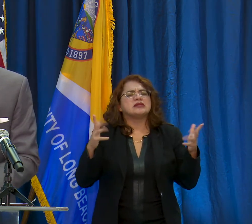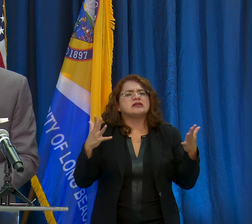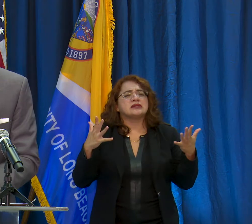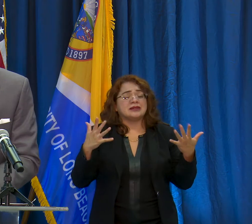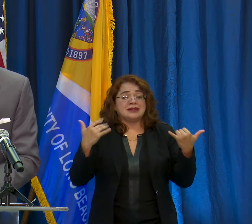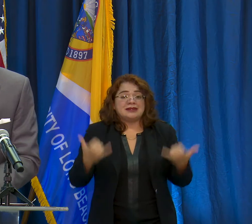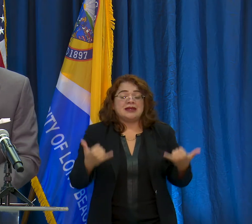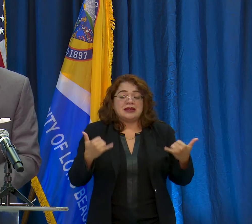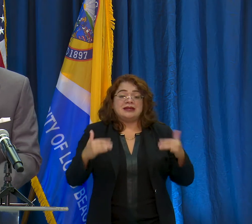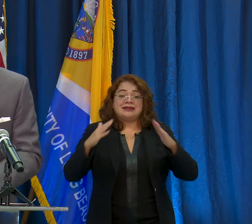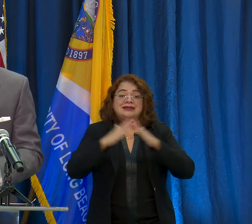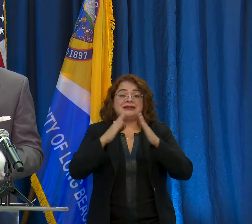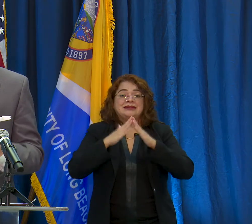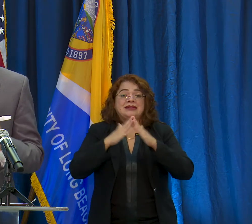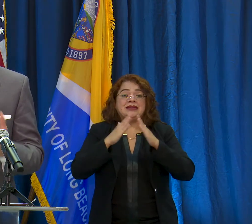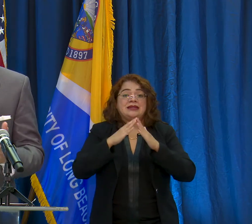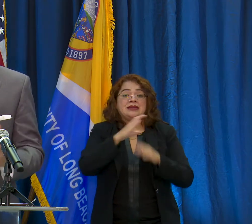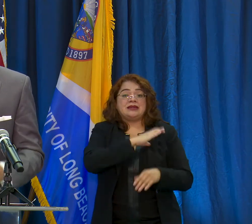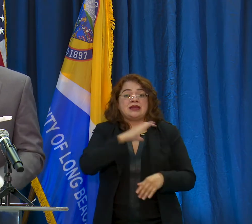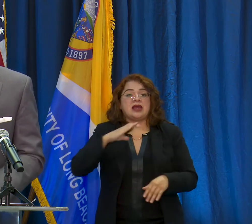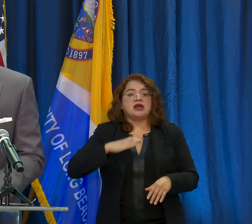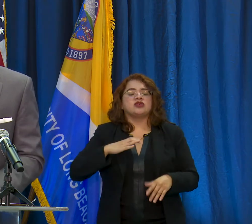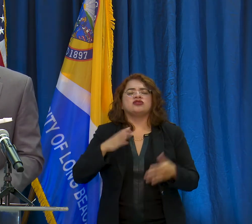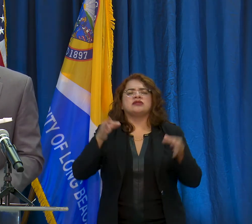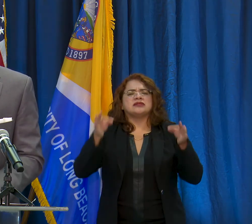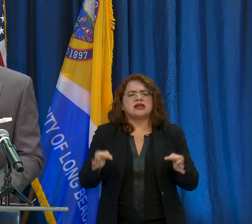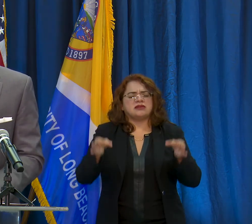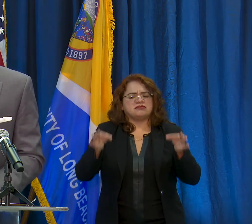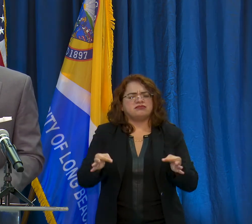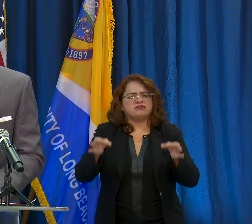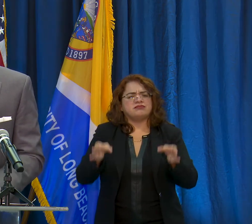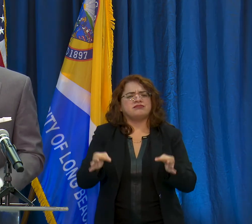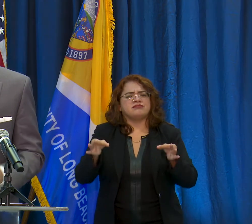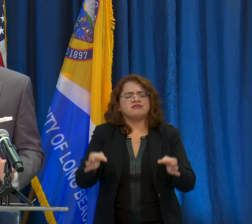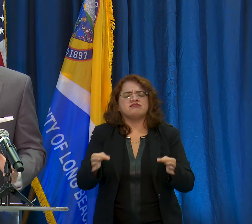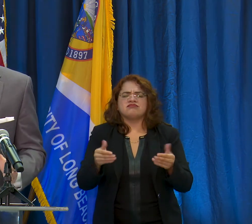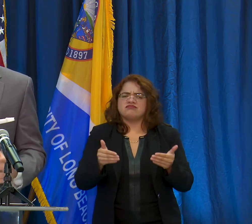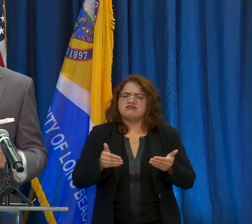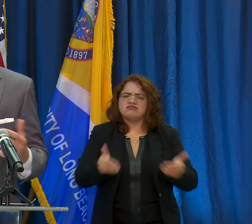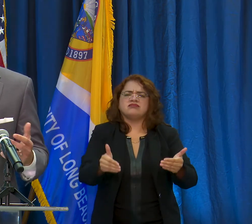Council has taken a number of bold actions. On July 14, the Mayor and